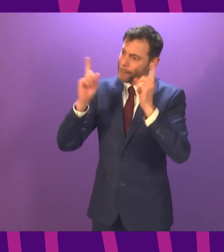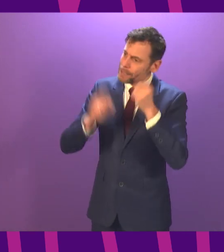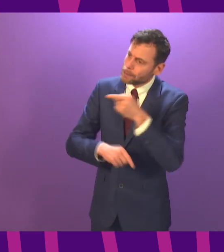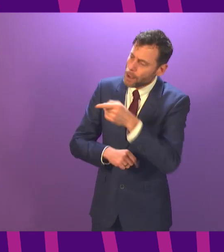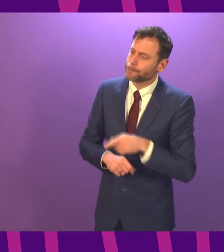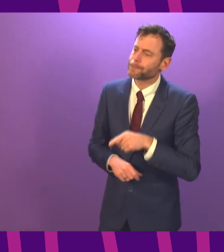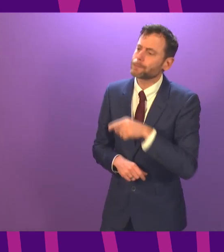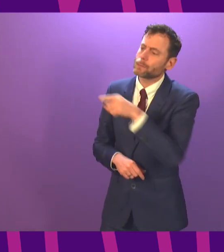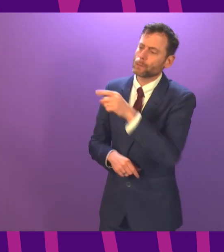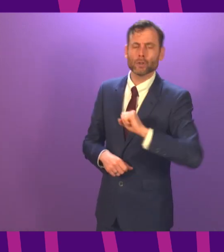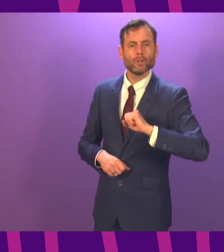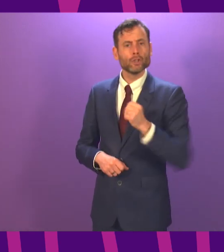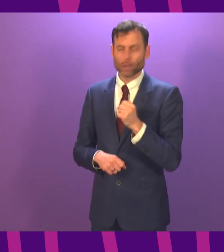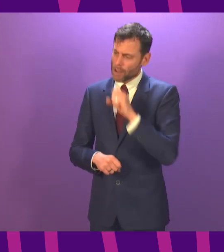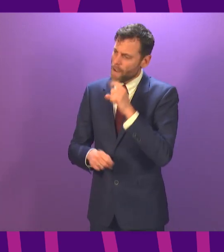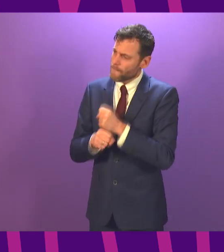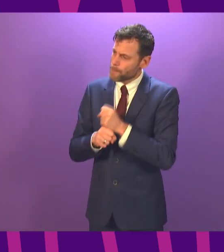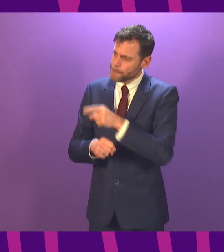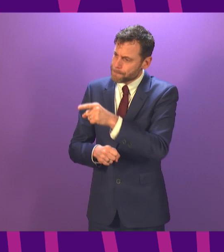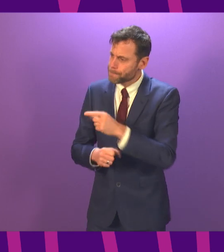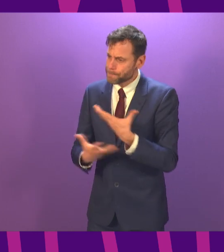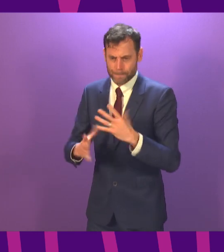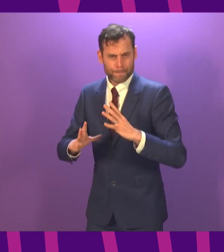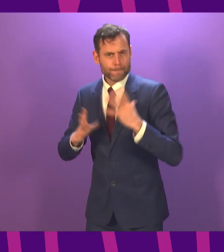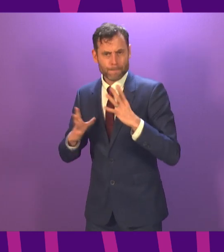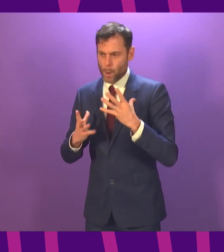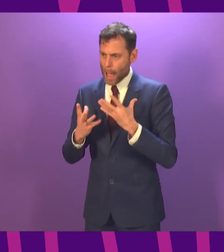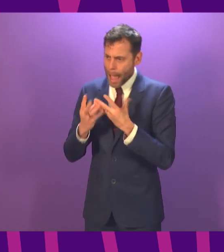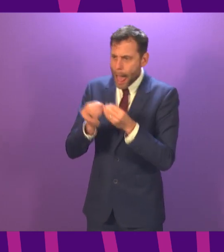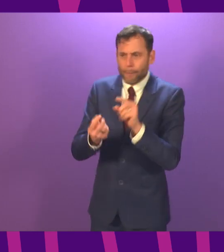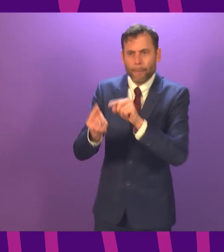Government is doing to tackle loneliness and isolation over the festive period. (S5F-04690)